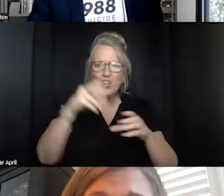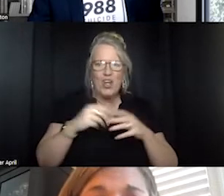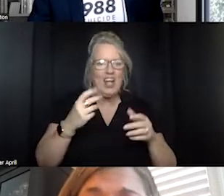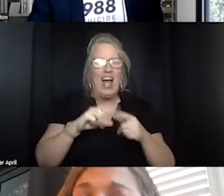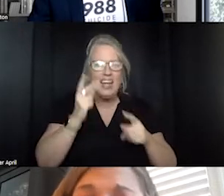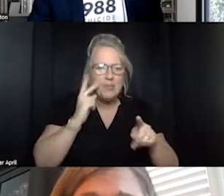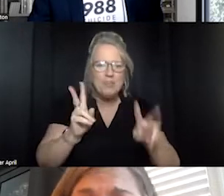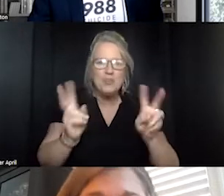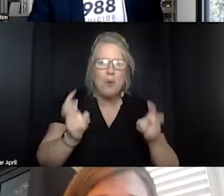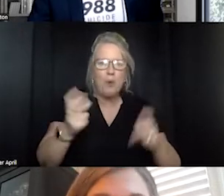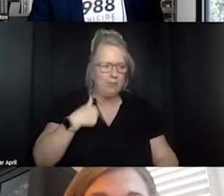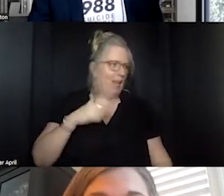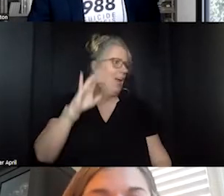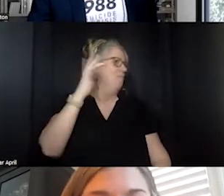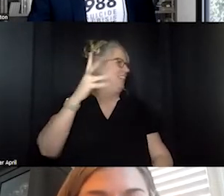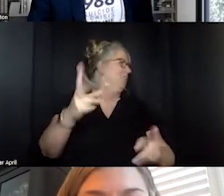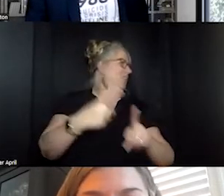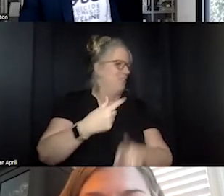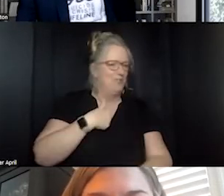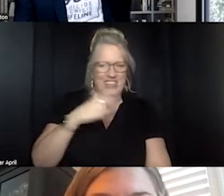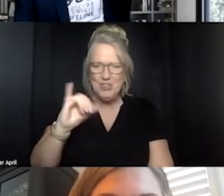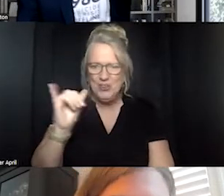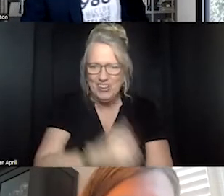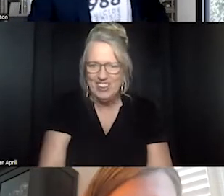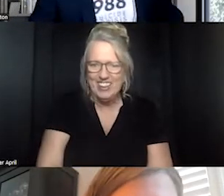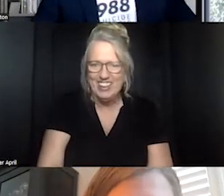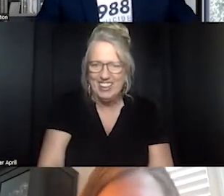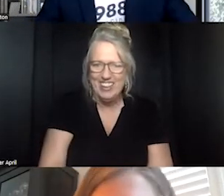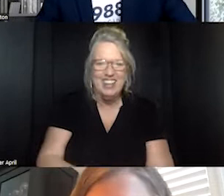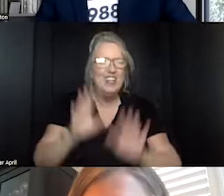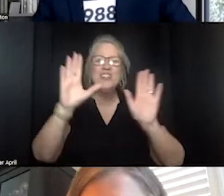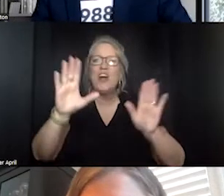ME. I'M SEC OF SEEING QUOTES FROM ME TOO. >> NO, GREAT STUFF. HAND, INTO WHAT HAPPENS